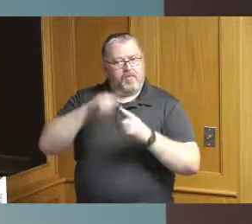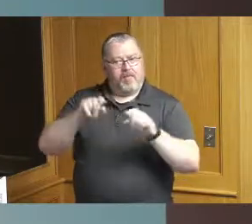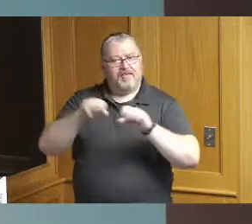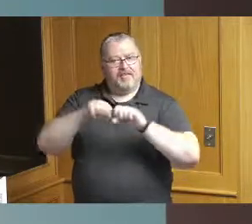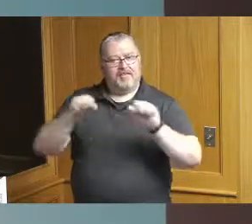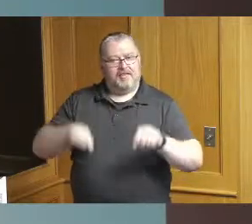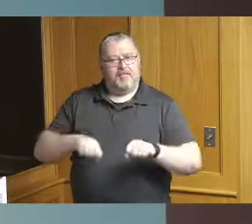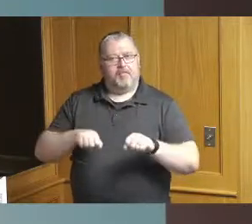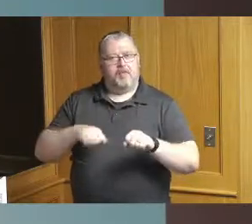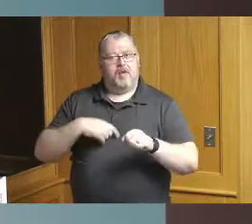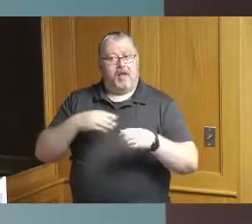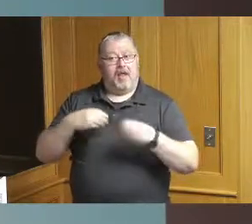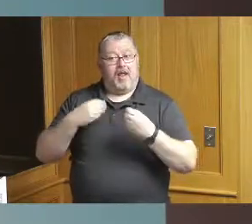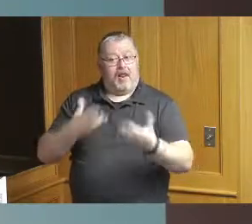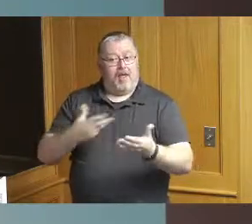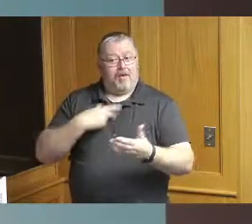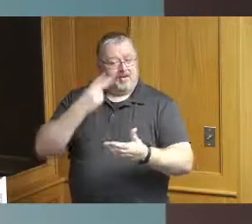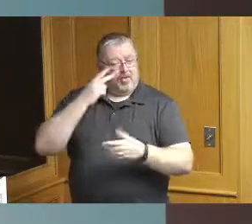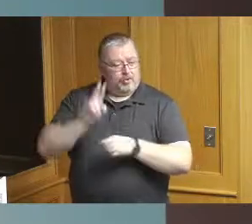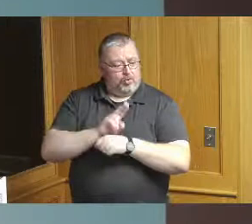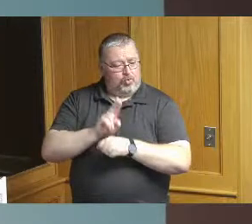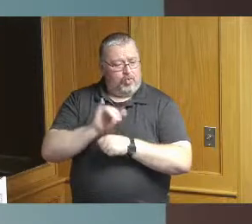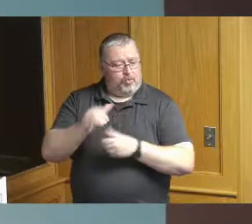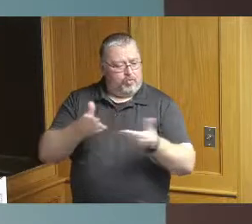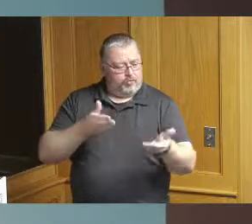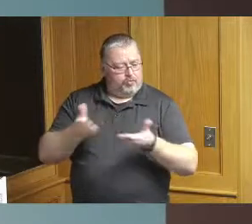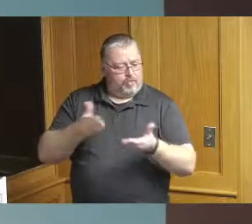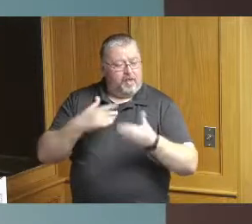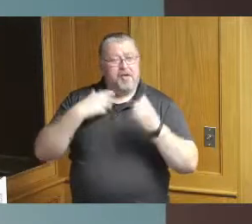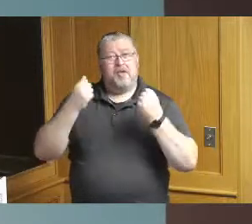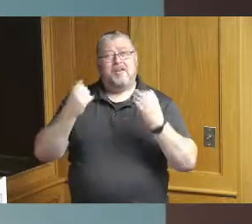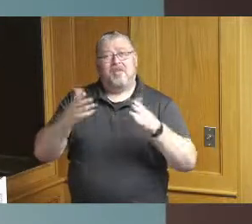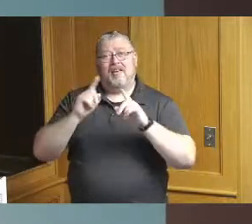which enables citizens to request services in many different uh jurisdictions